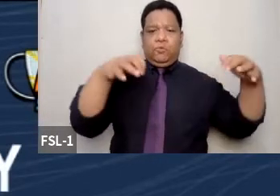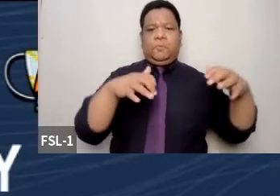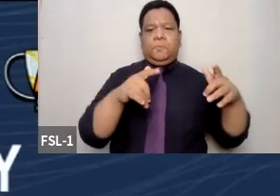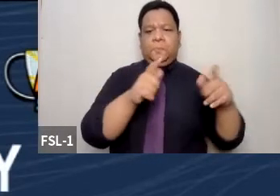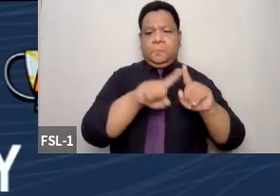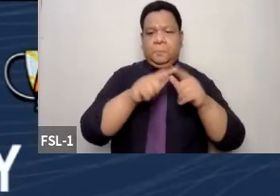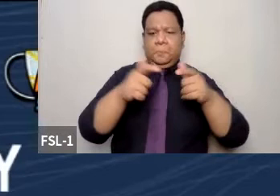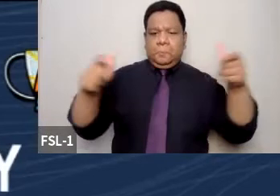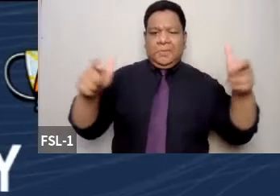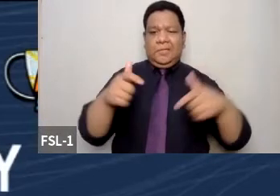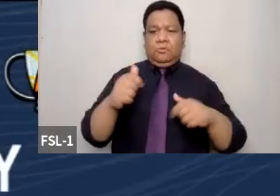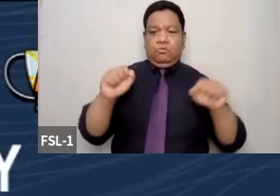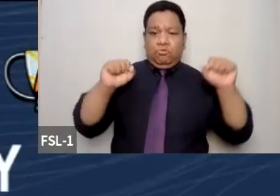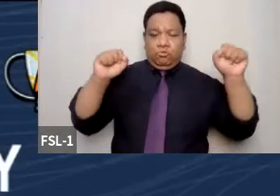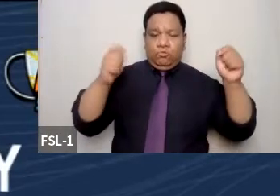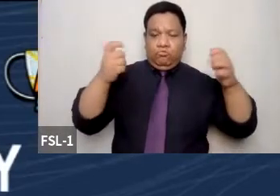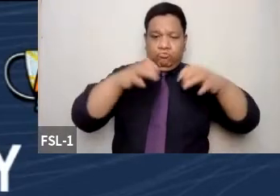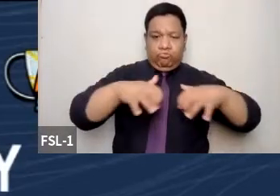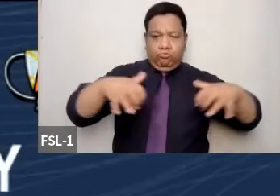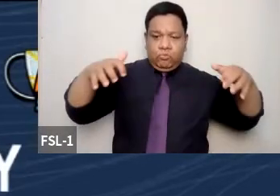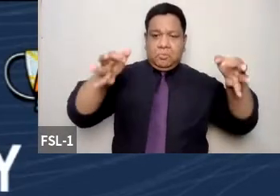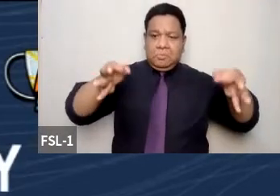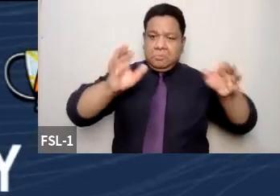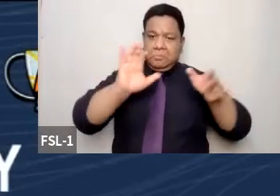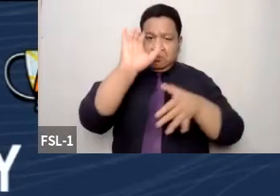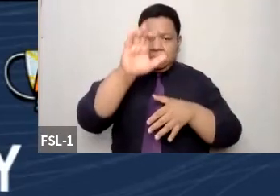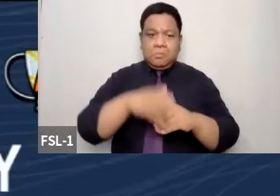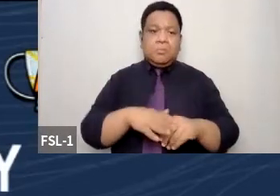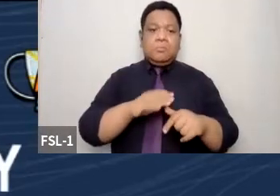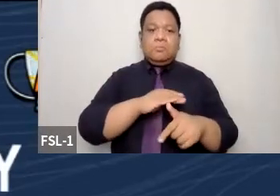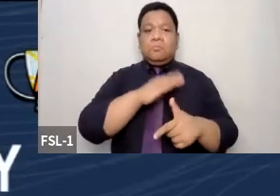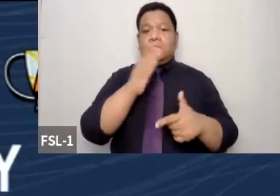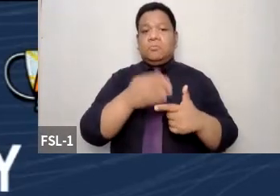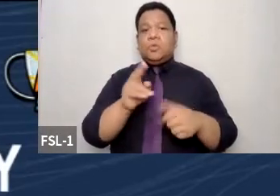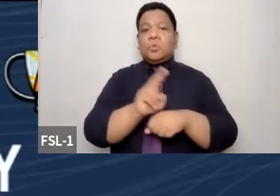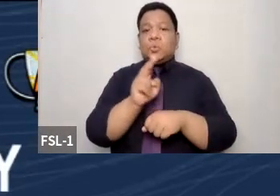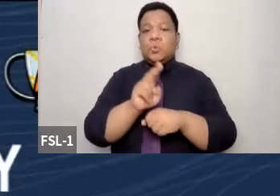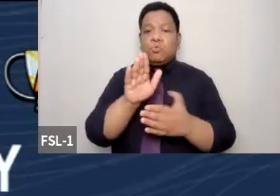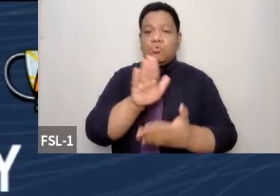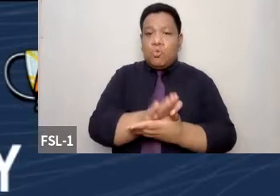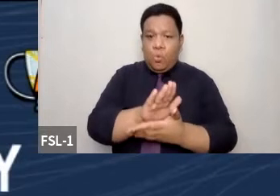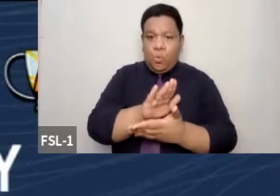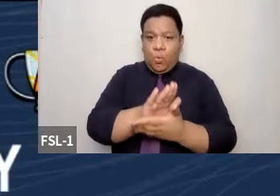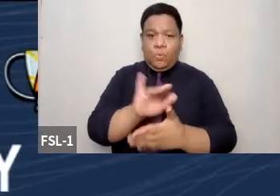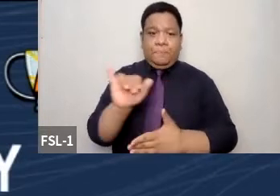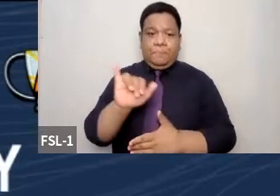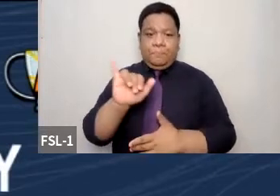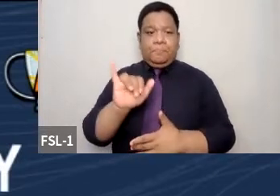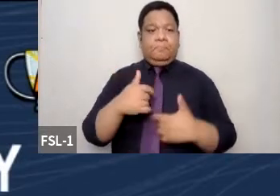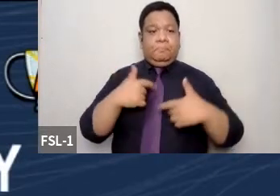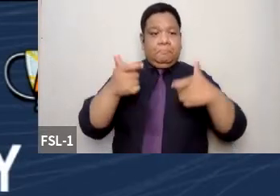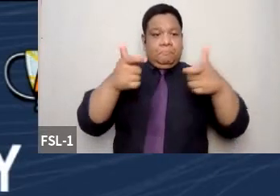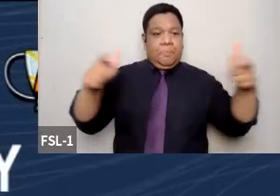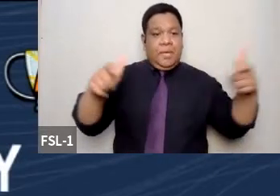We also use higher education institutions that have big spaces.